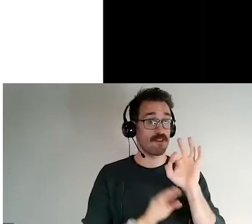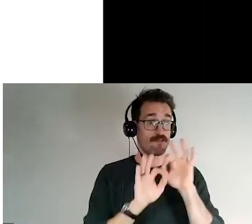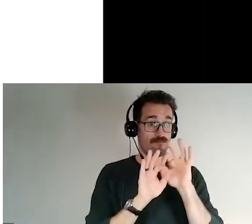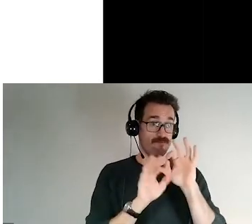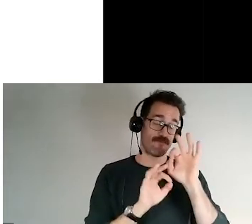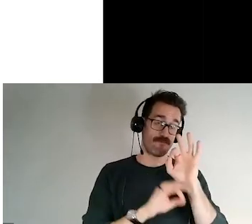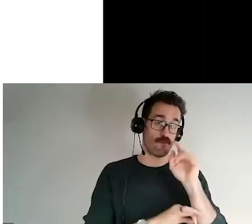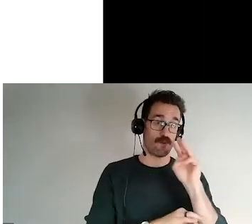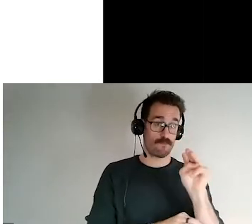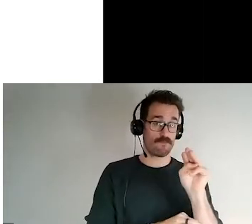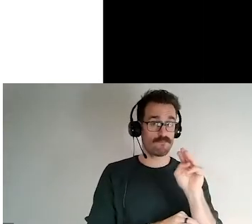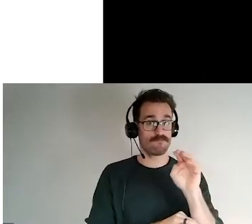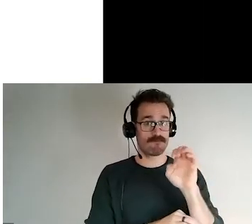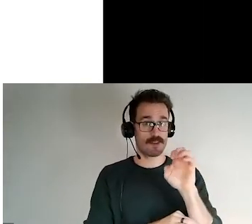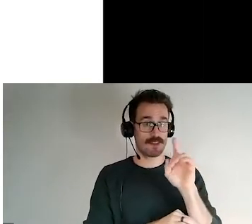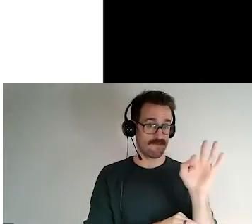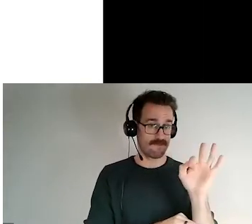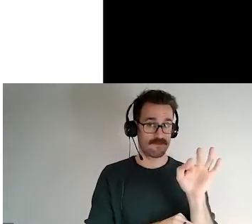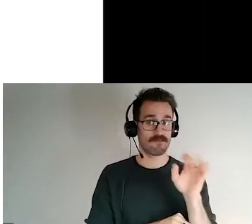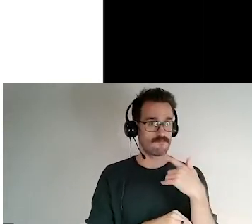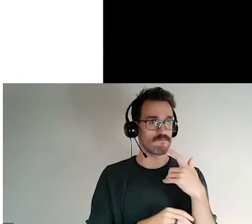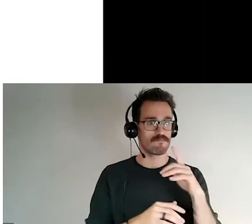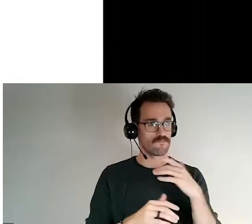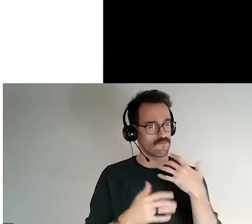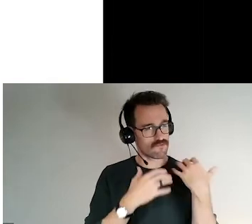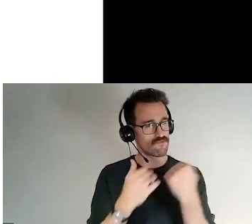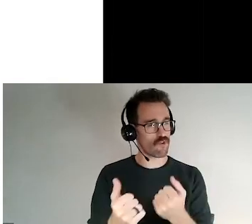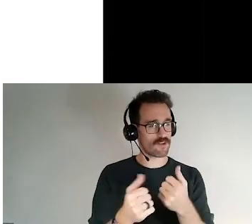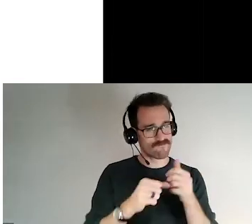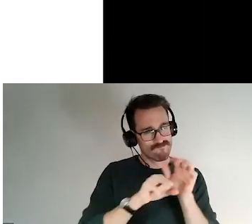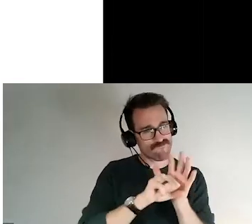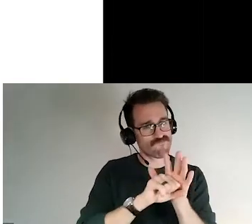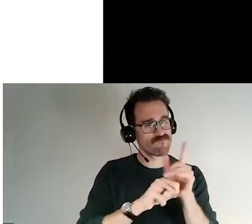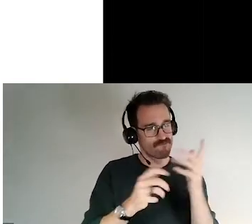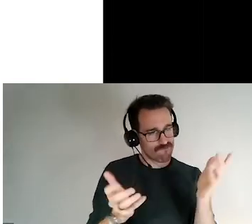and engaged advocates, government representatives, stakeholders and people with lived experience.